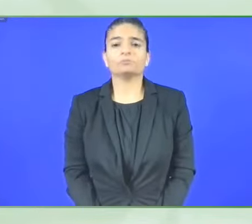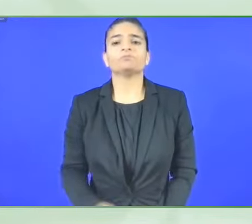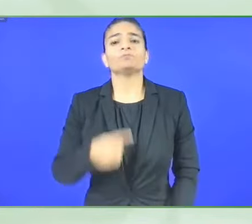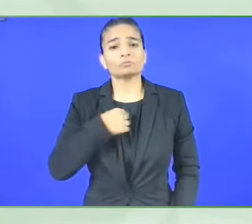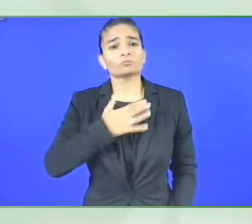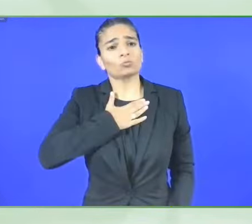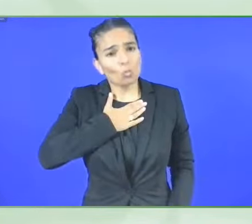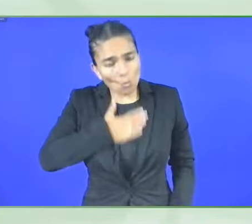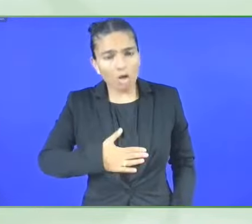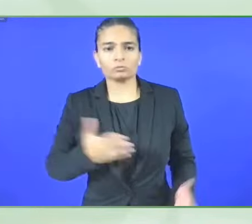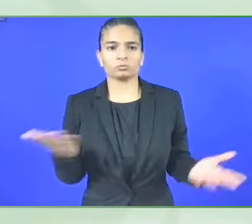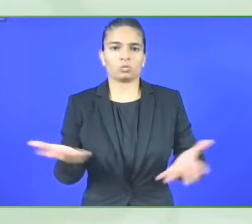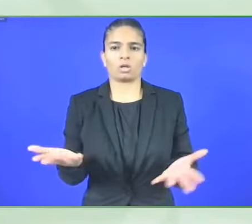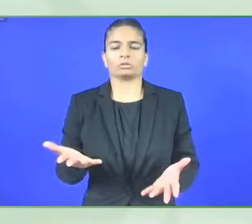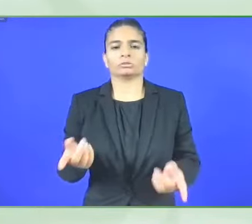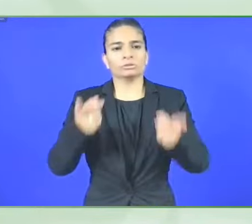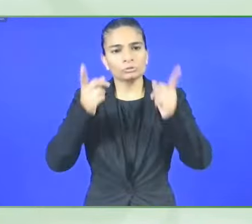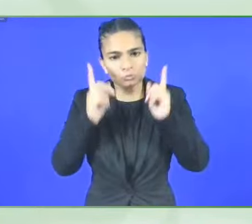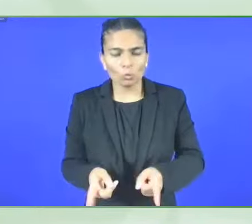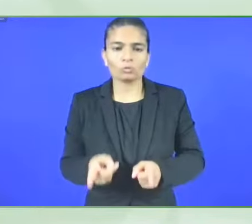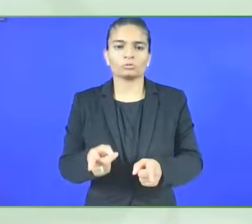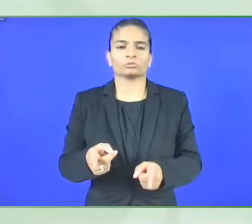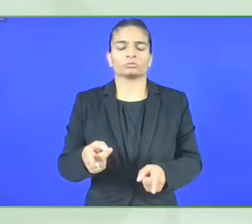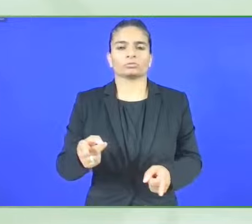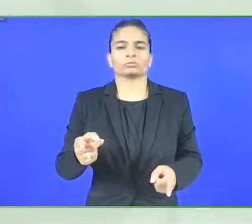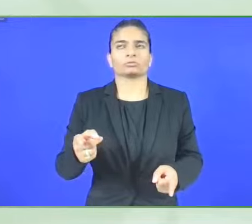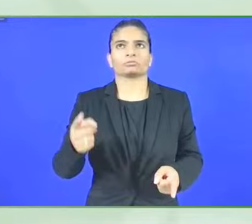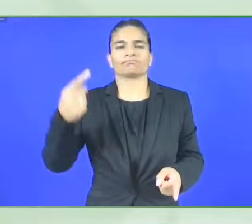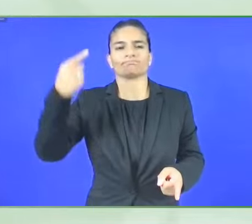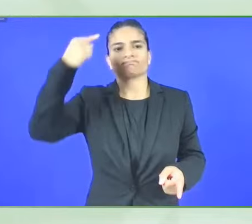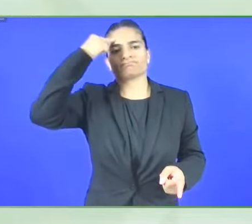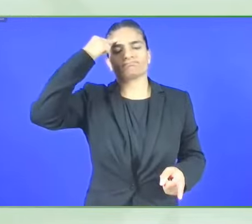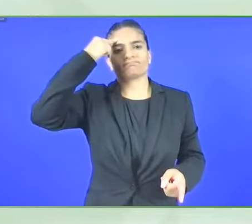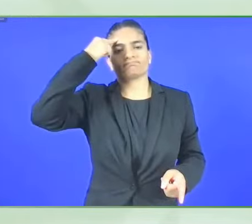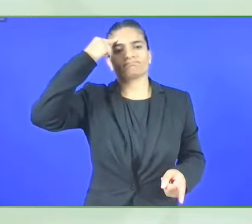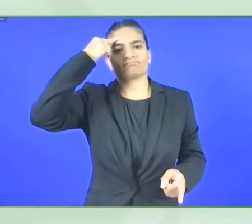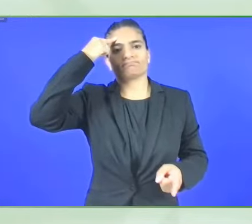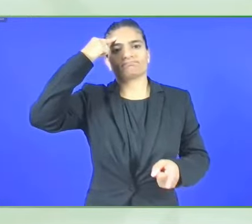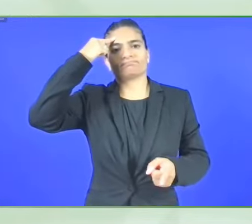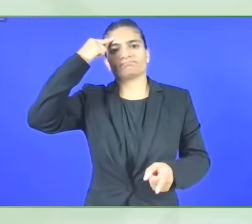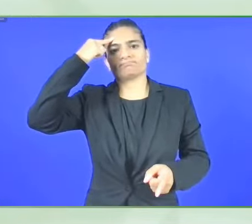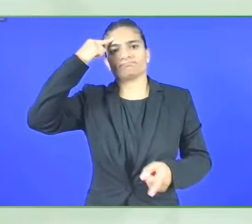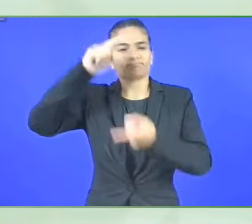can be used by everyone.